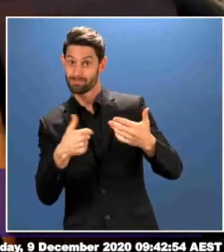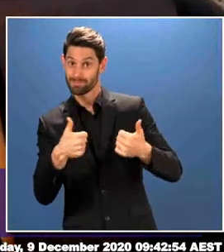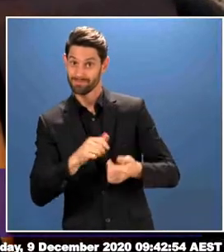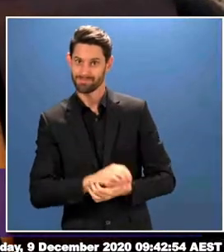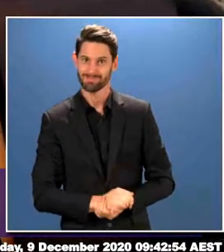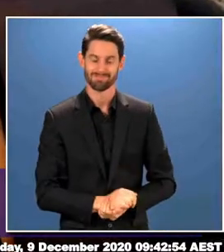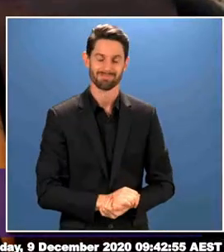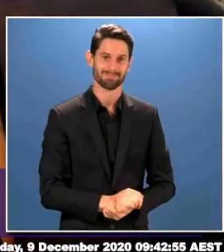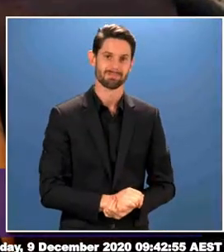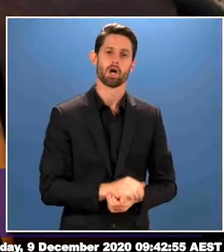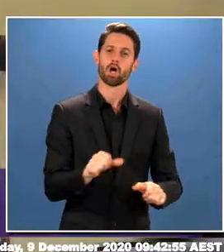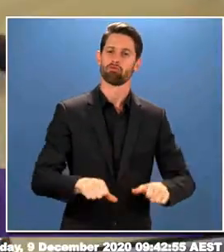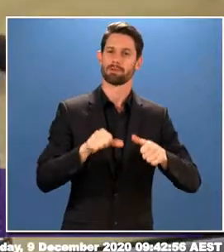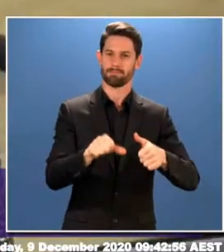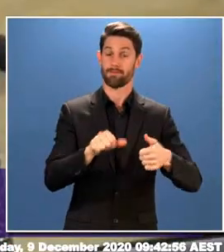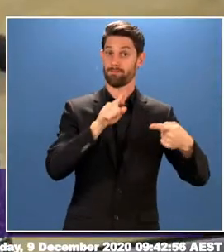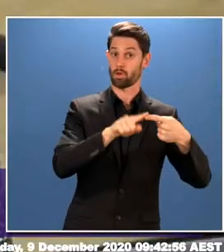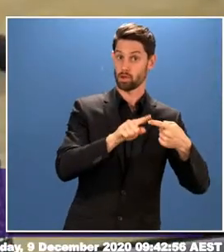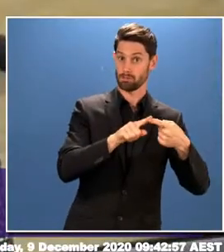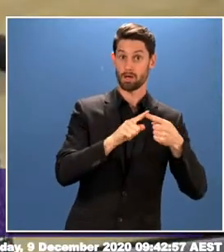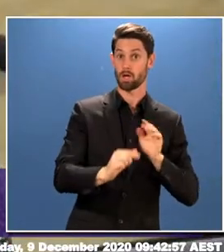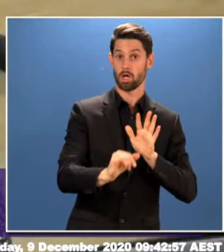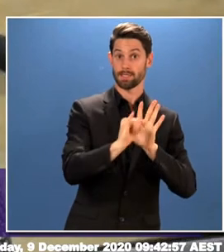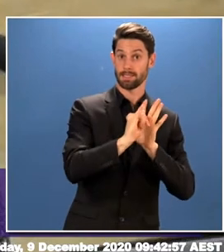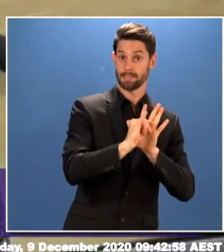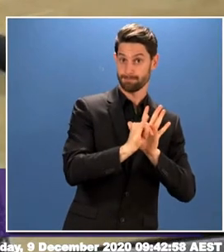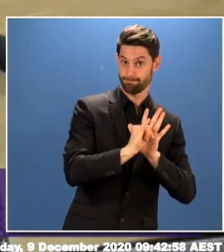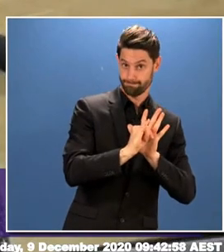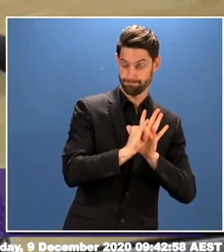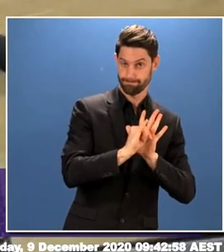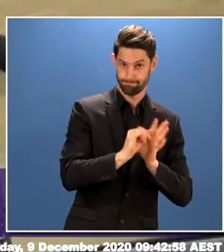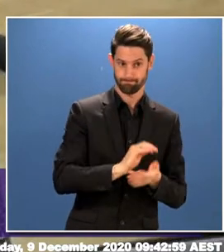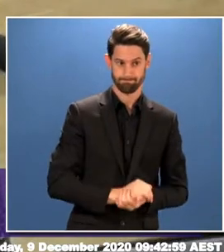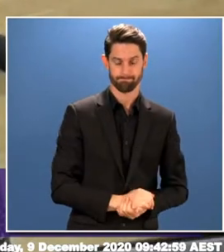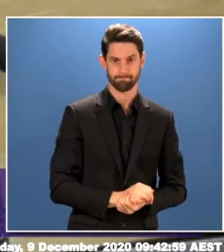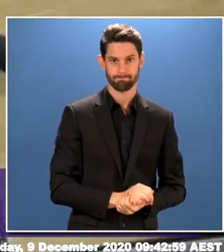In terms of identity, one of the sessions at the Summit posed the